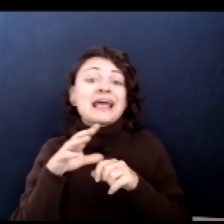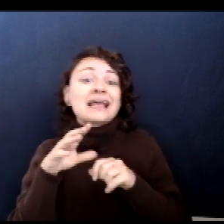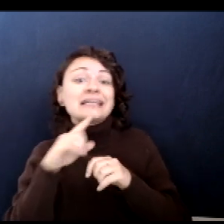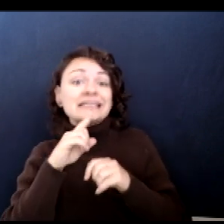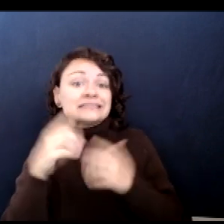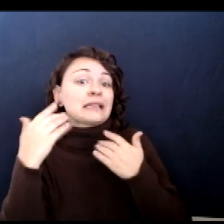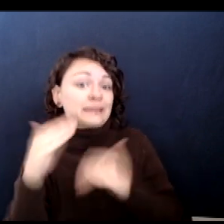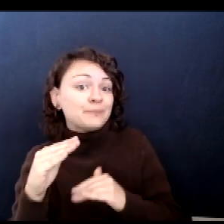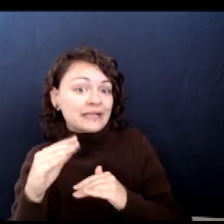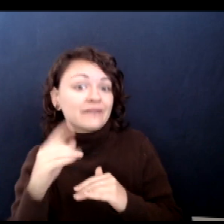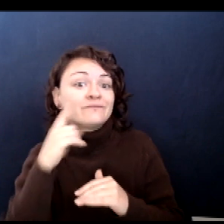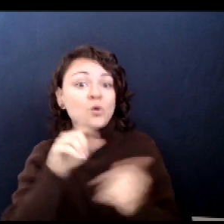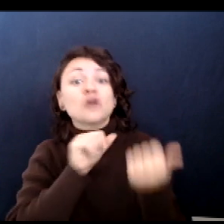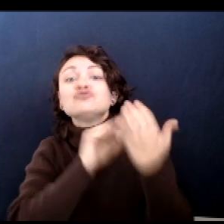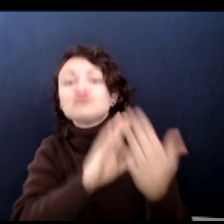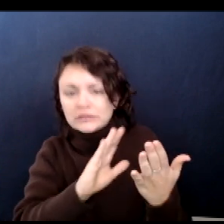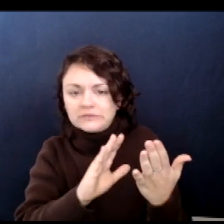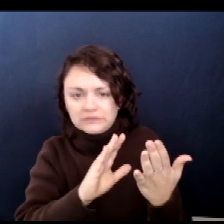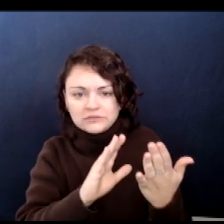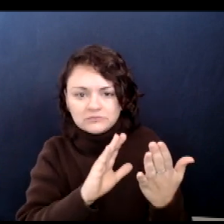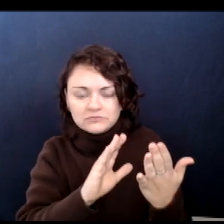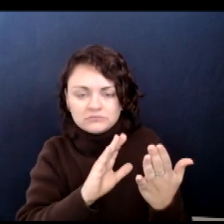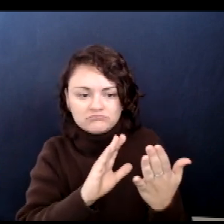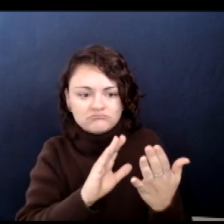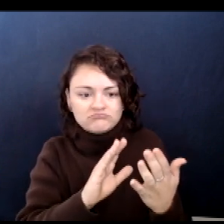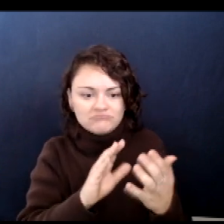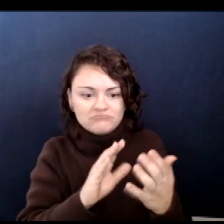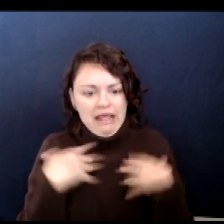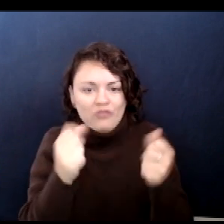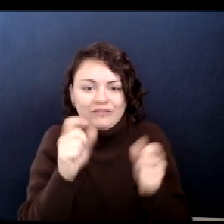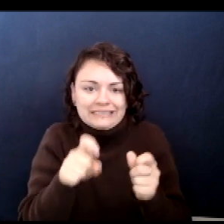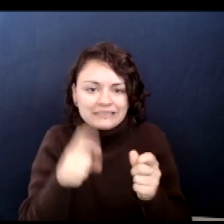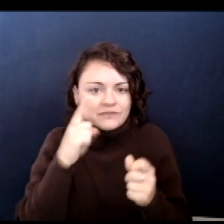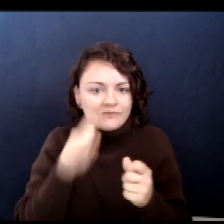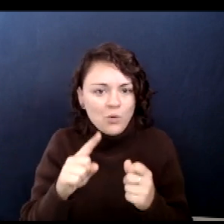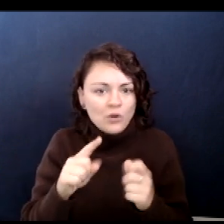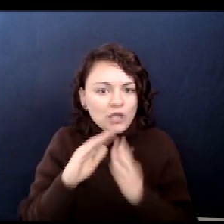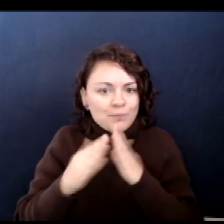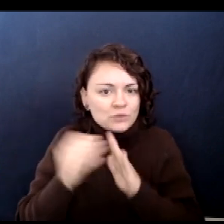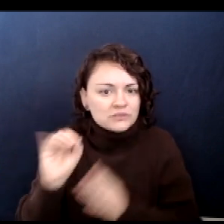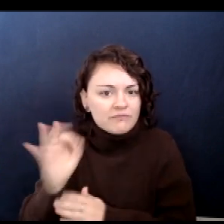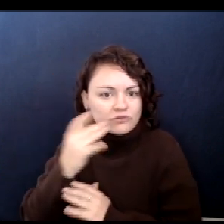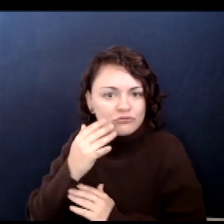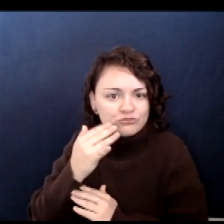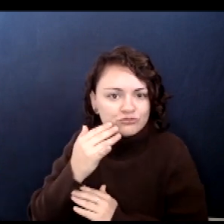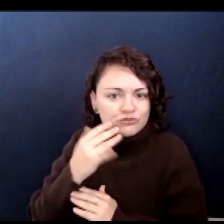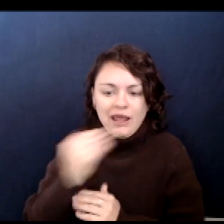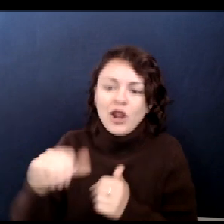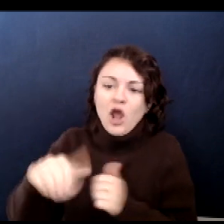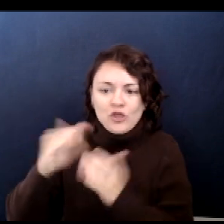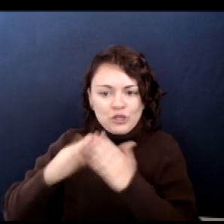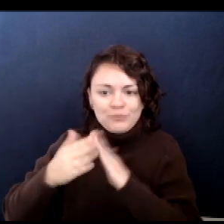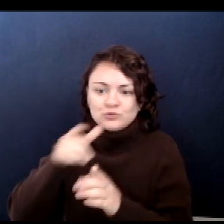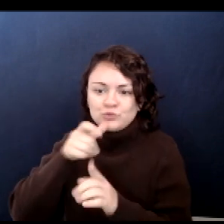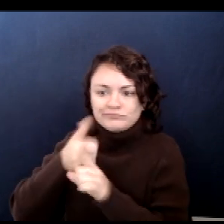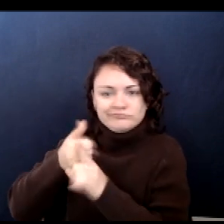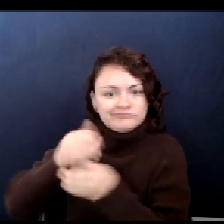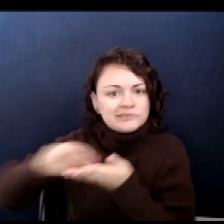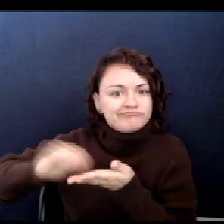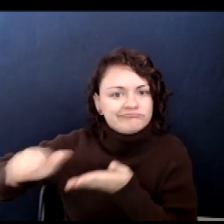the health needs of individuals from communities of color and other marginalized communities. I think this code summarizes it well,